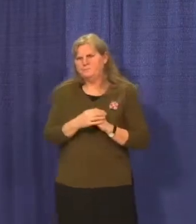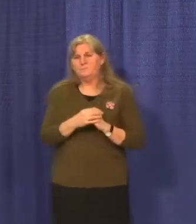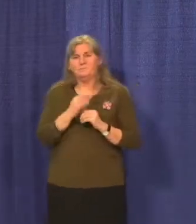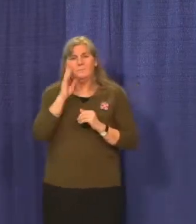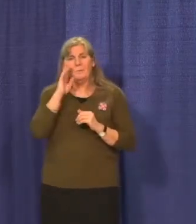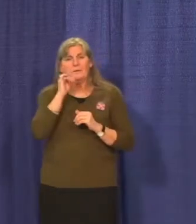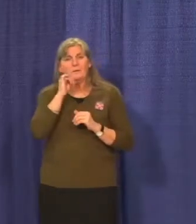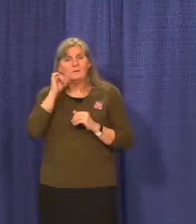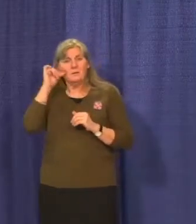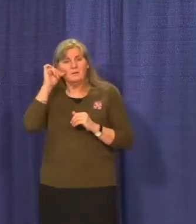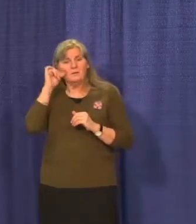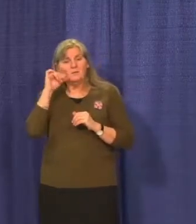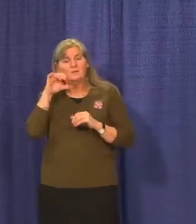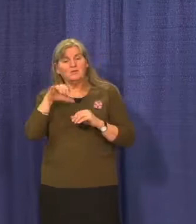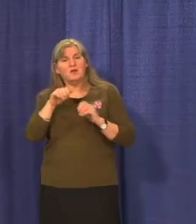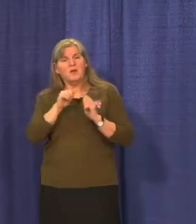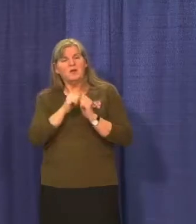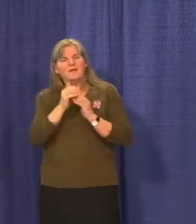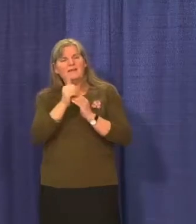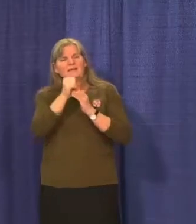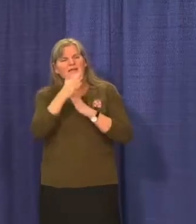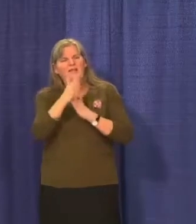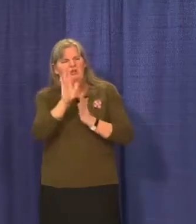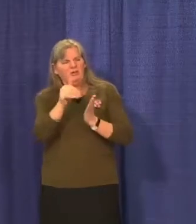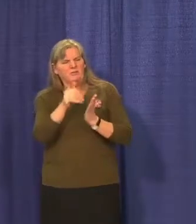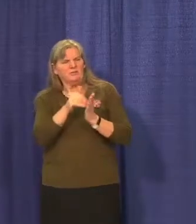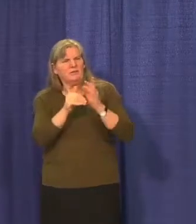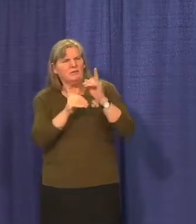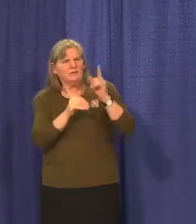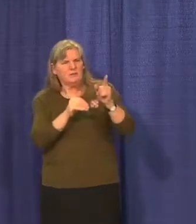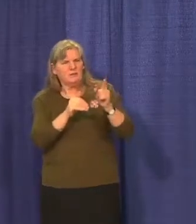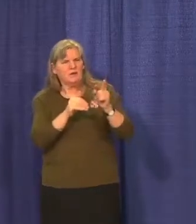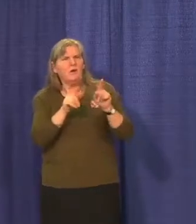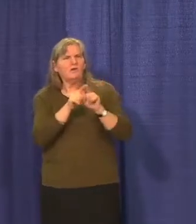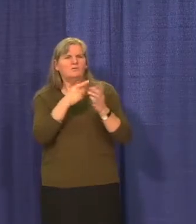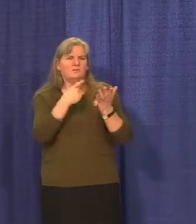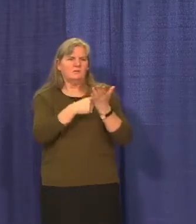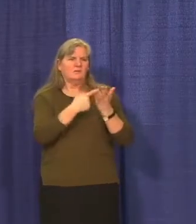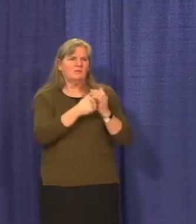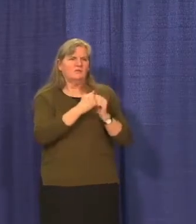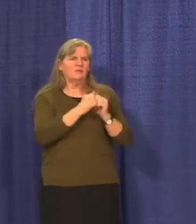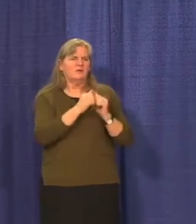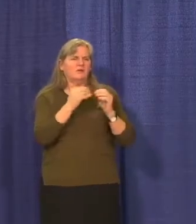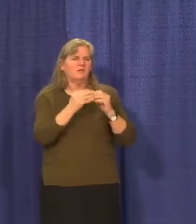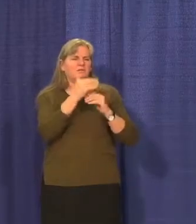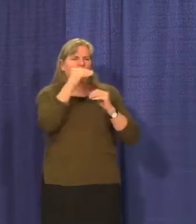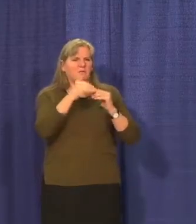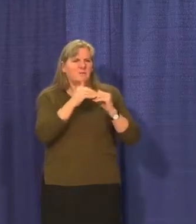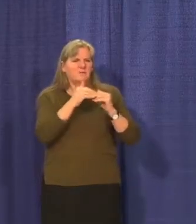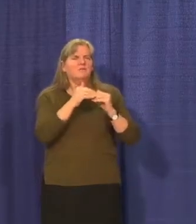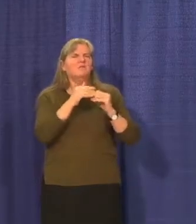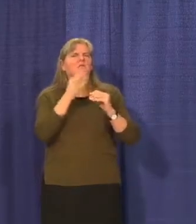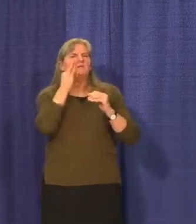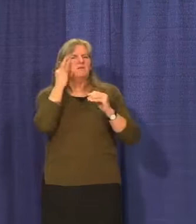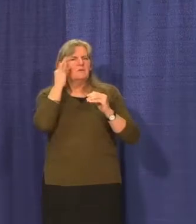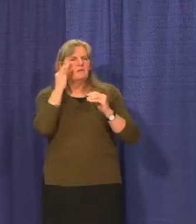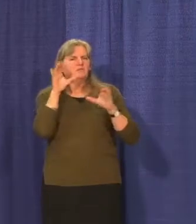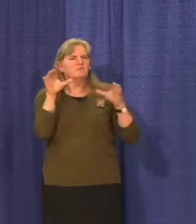because yesterday I talked with one of the clinic leaders. We also had a conversation with first nations across the territory to talk about the